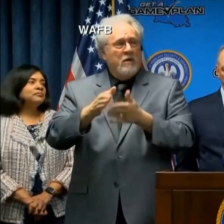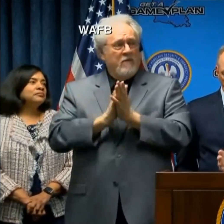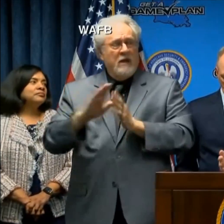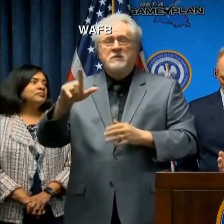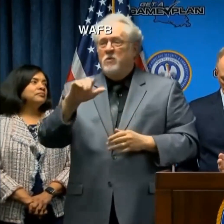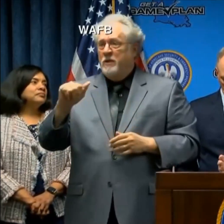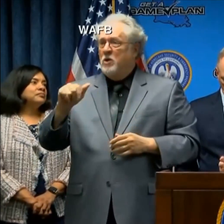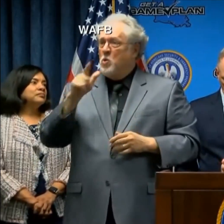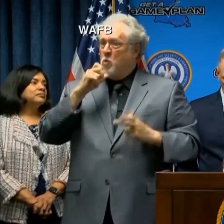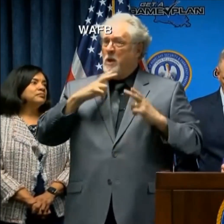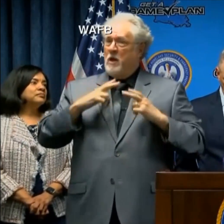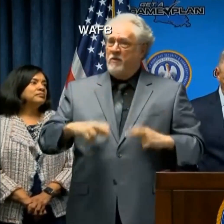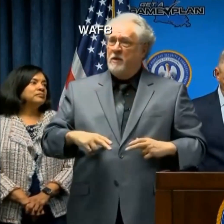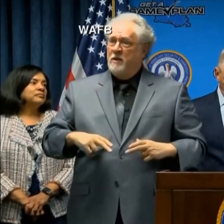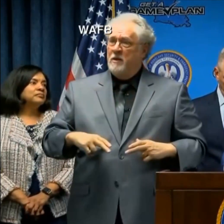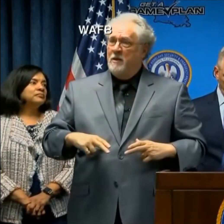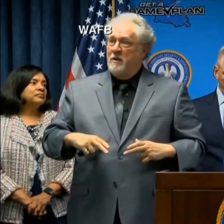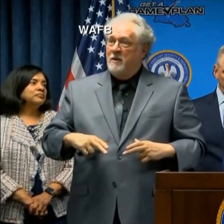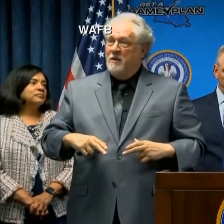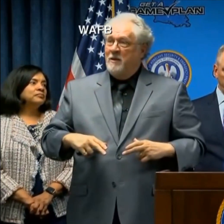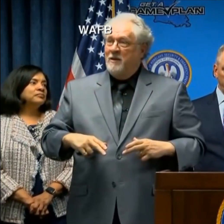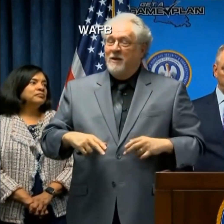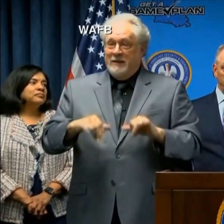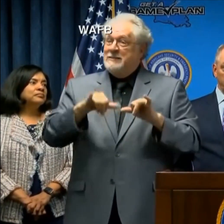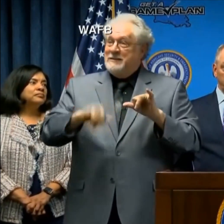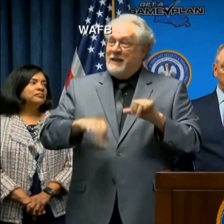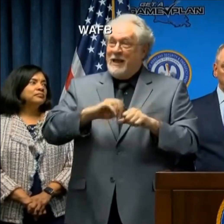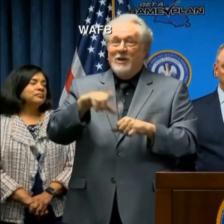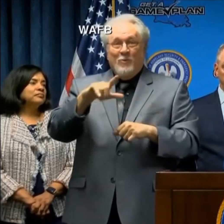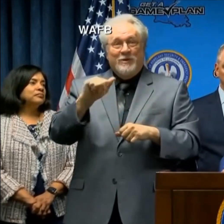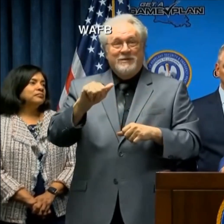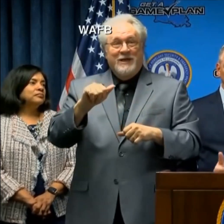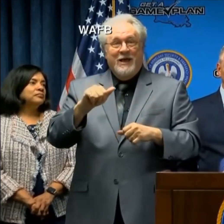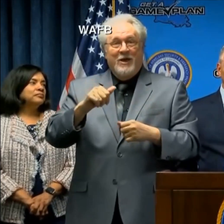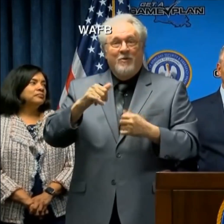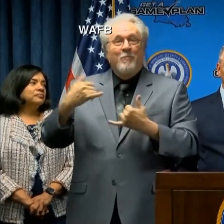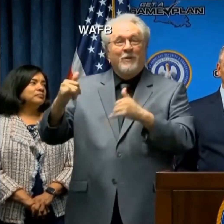are healthy to staycation here in Louisiana and go out and